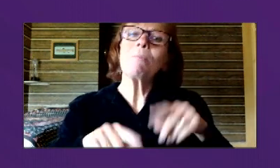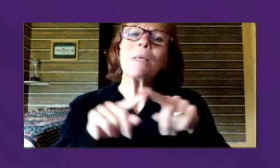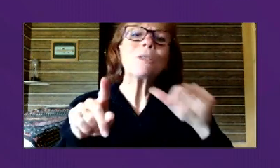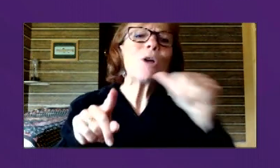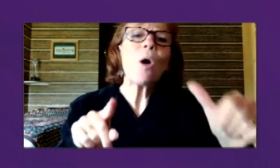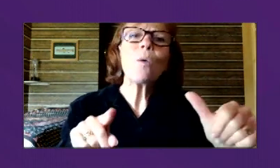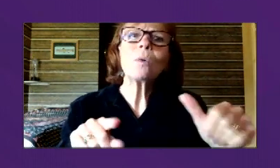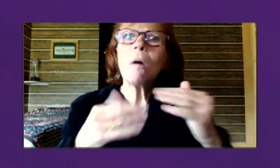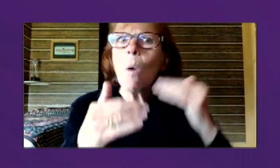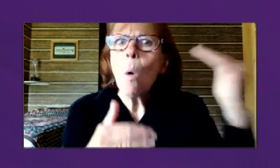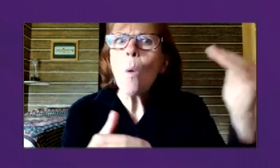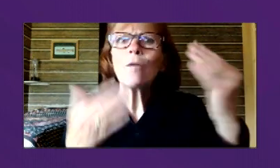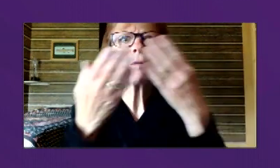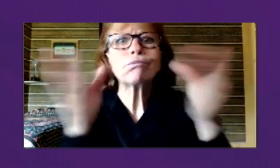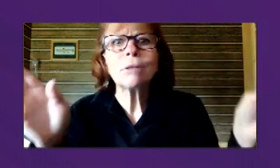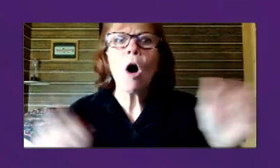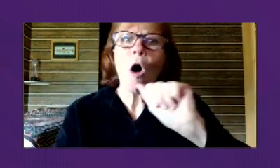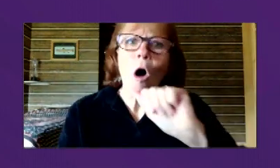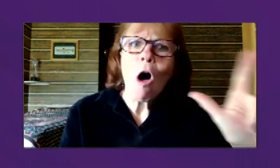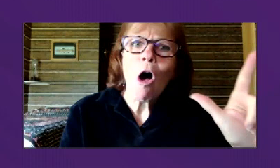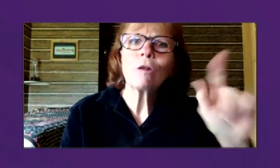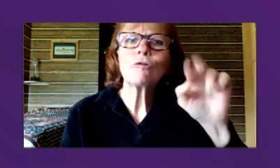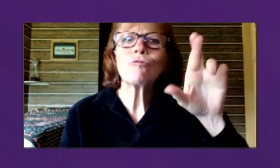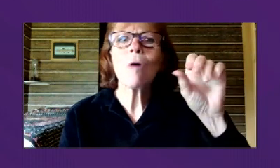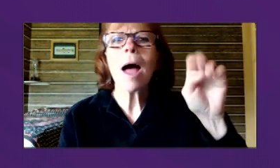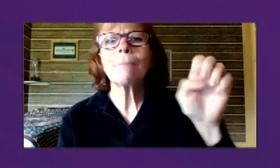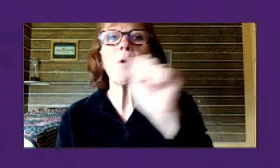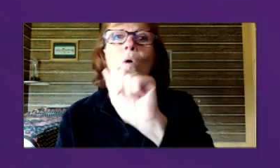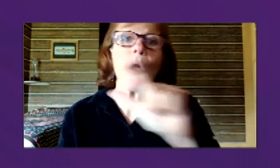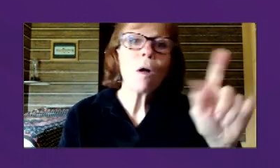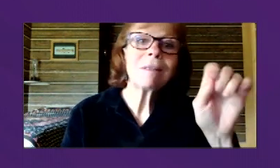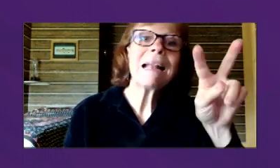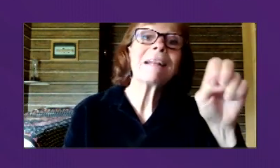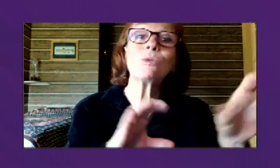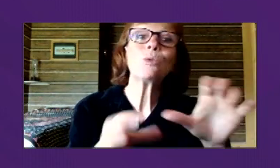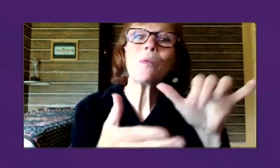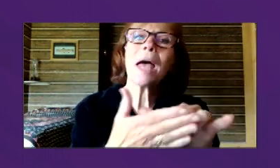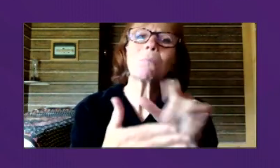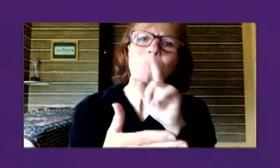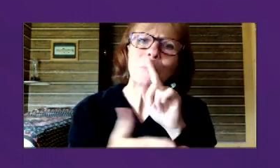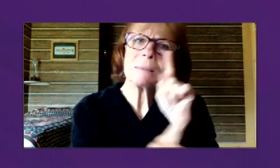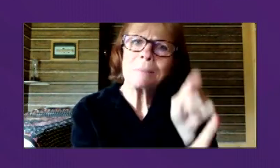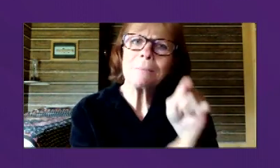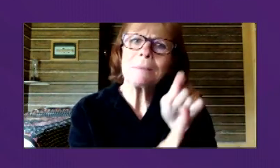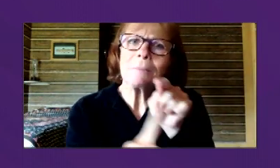Fourth, you wanna embrace controversial topics and speak about them from a Native perspective.